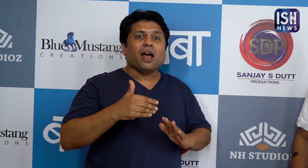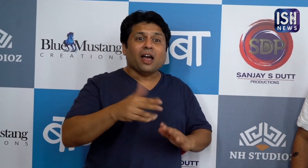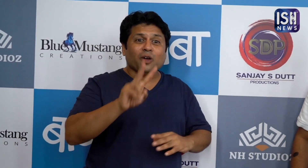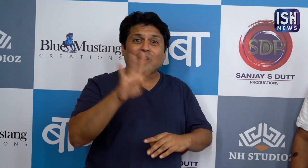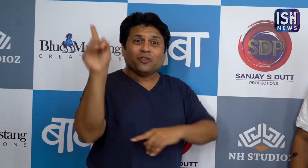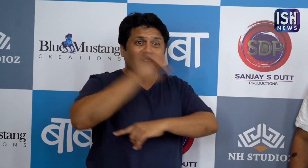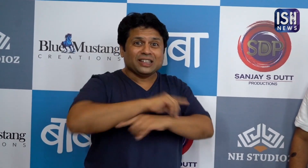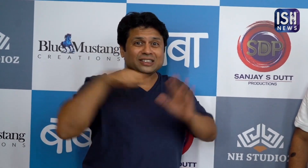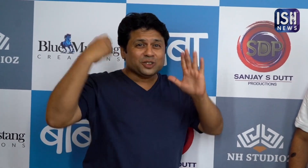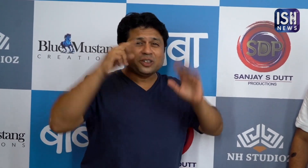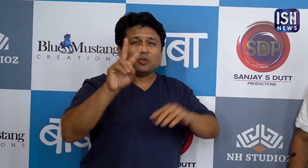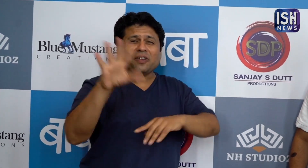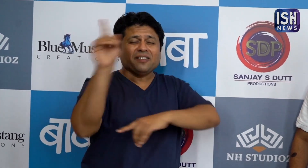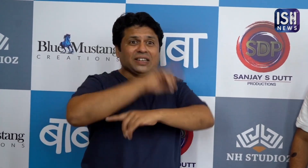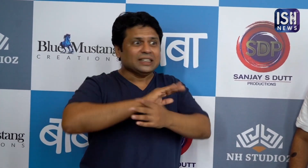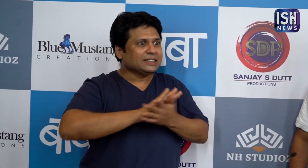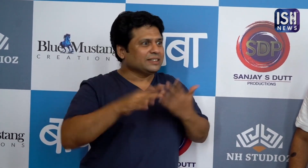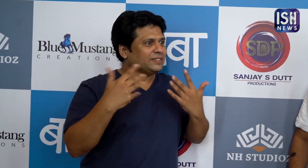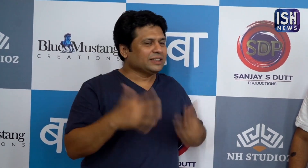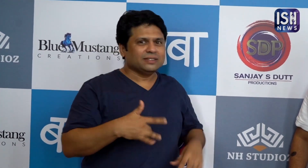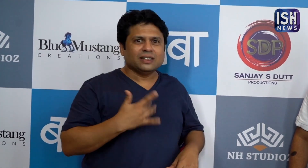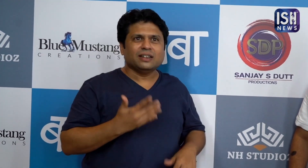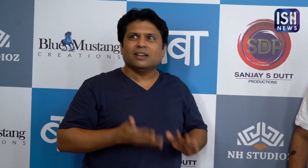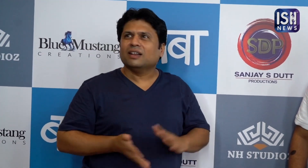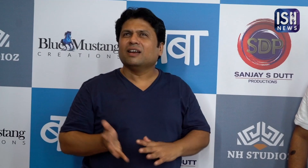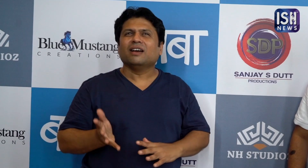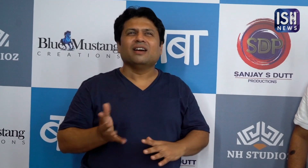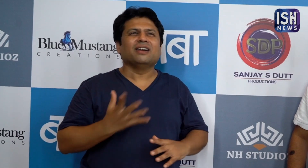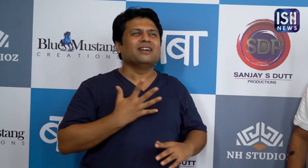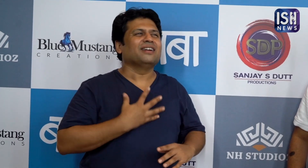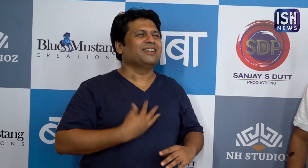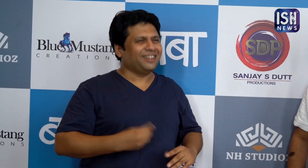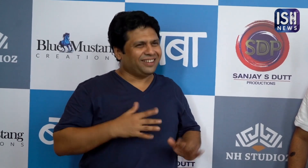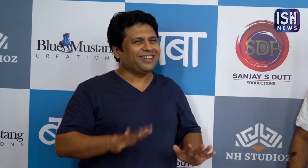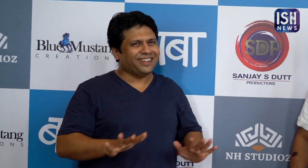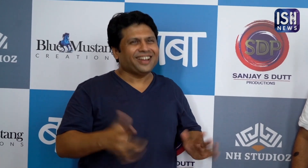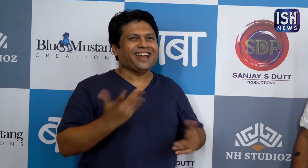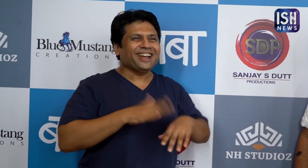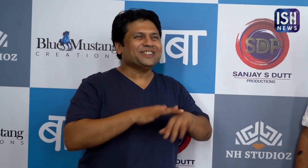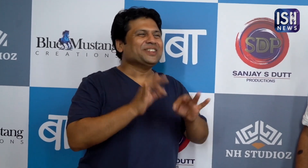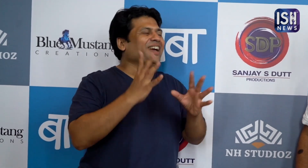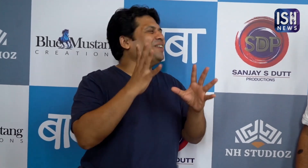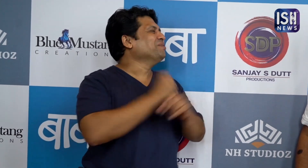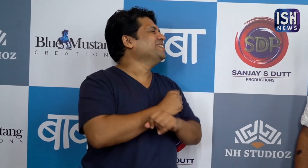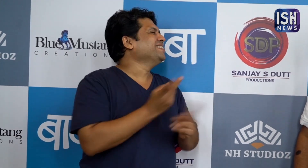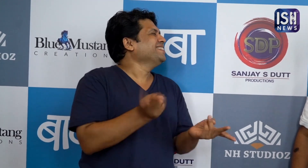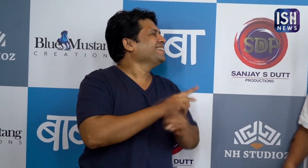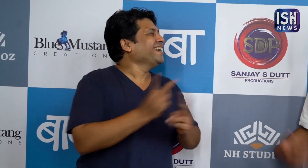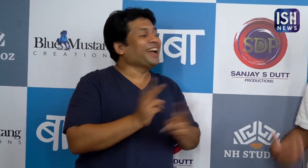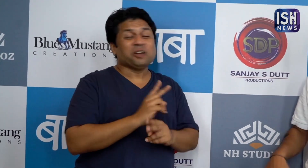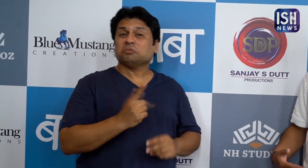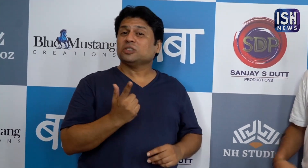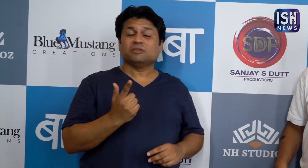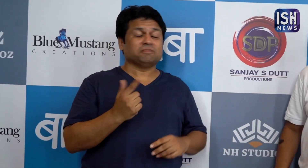After the 24 day shoot was over I didn't feel like going. I wa svery sad. I would really miss the experience. Such a turn of situation.